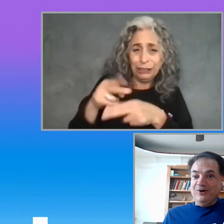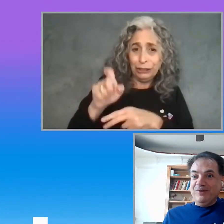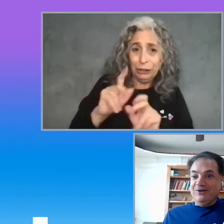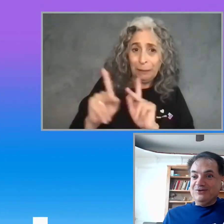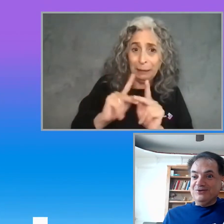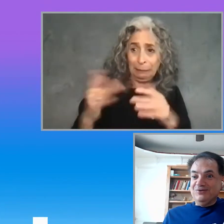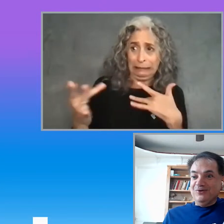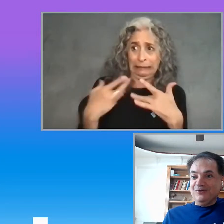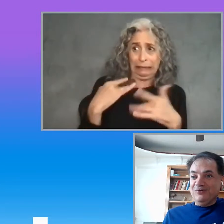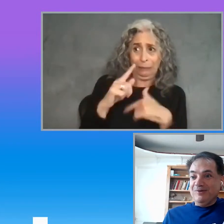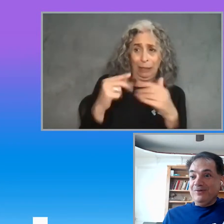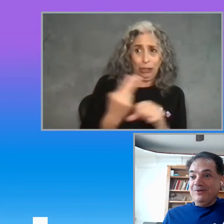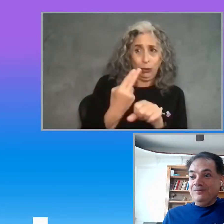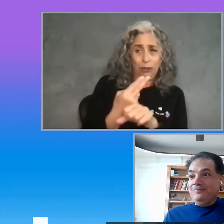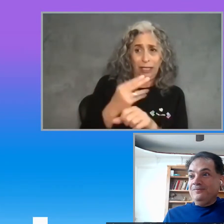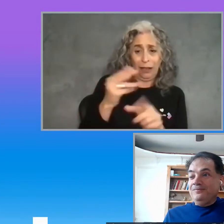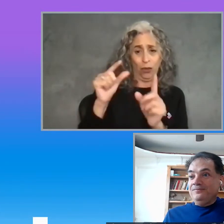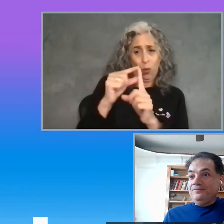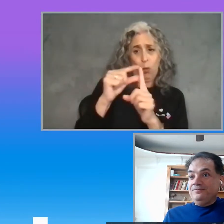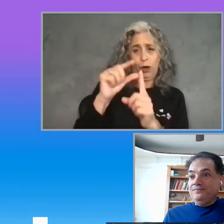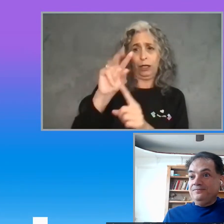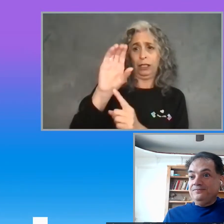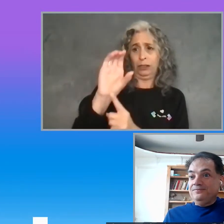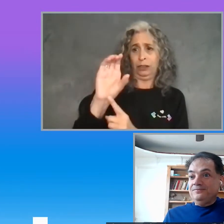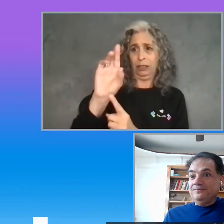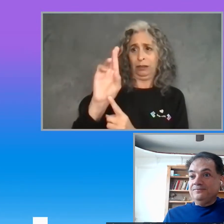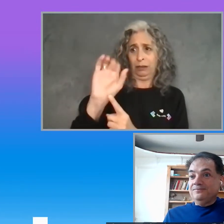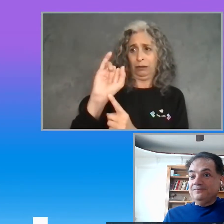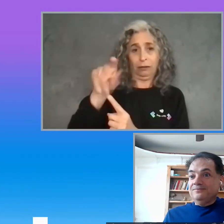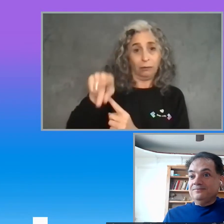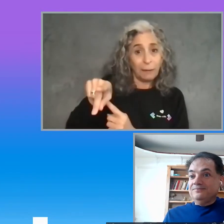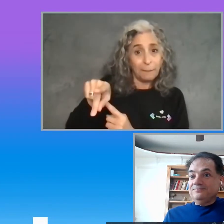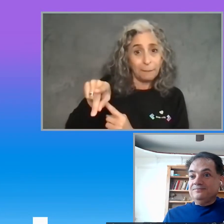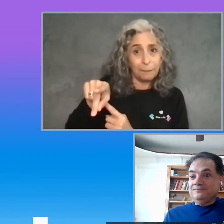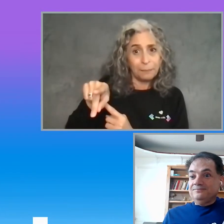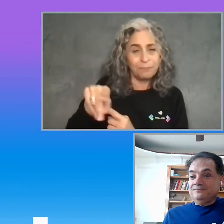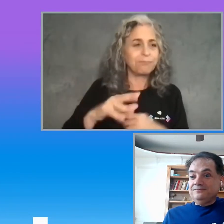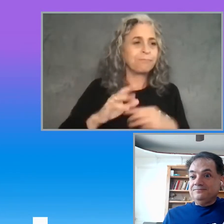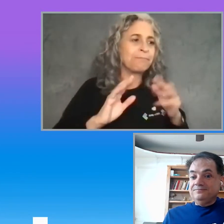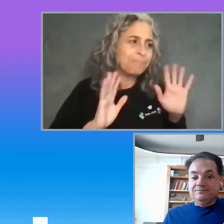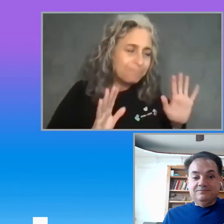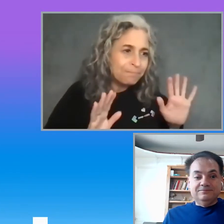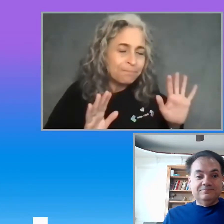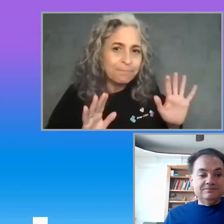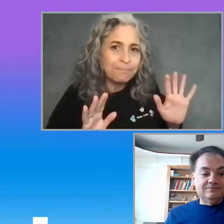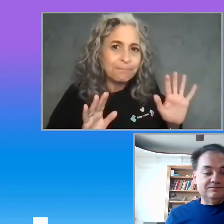be? Should people be worried about using the word Crip?